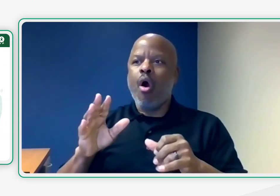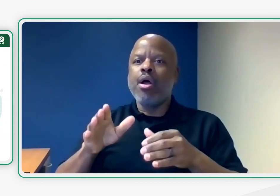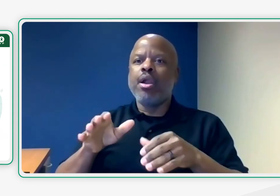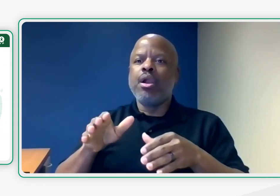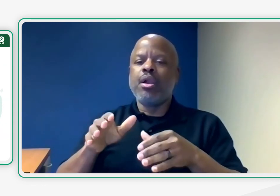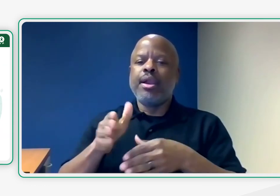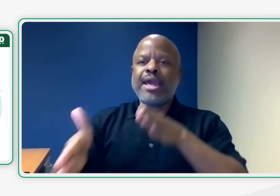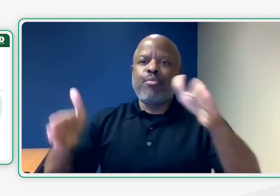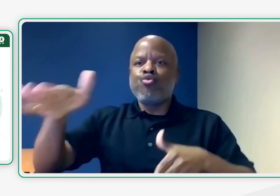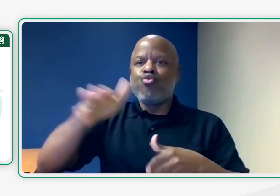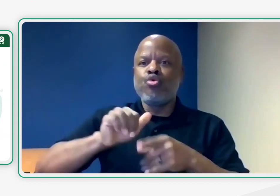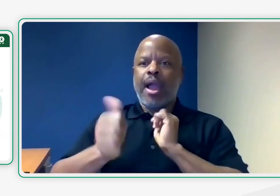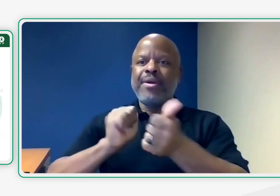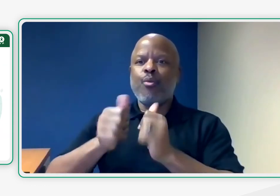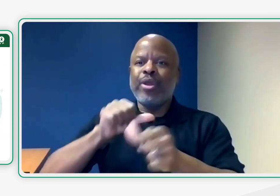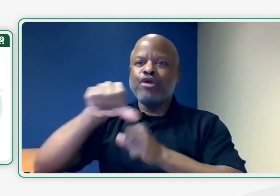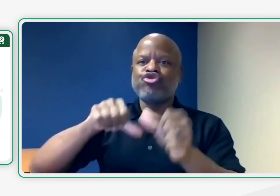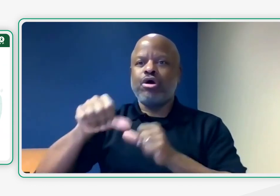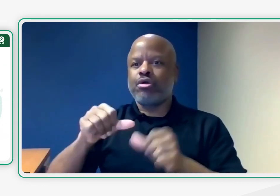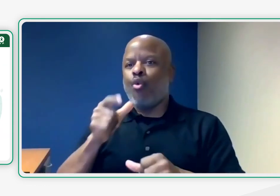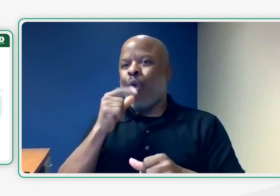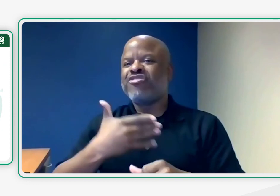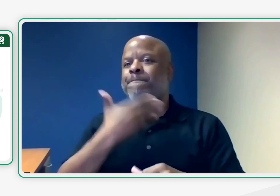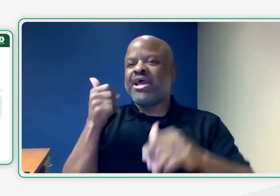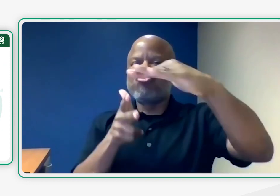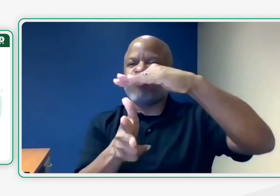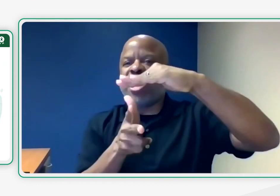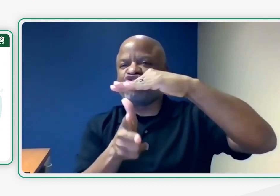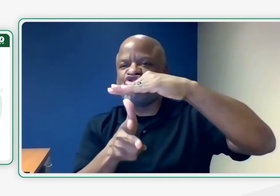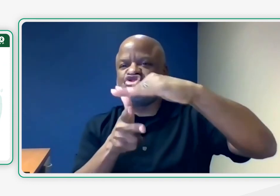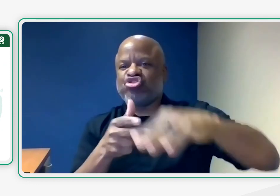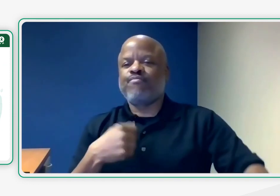often you've heard that term of “keeping up with the Joneses,” right?